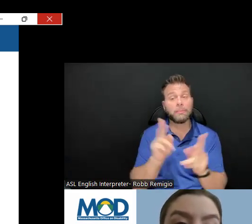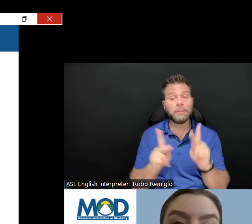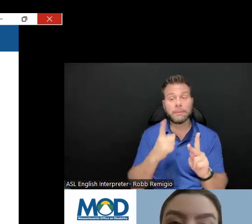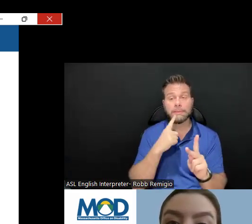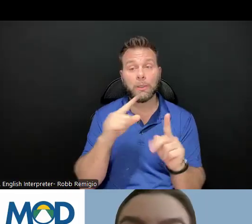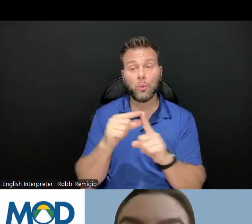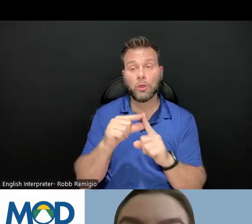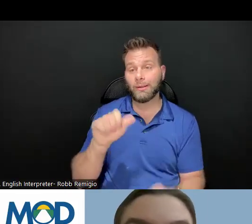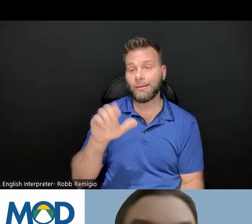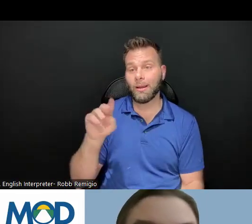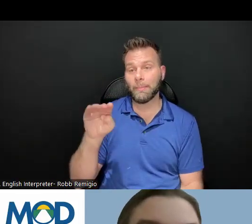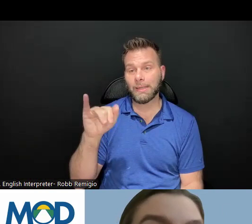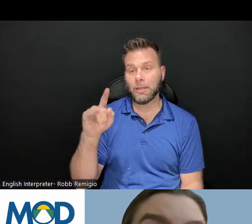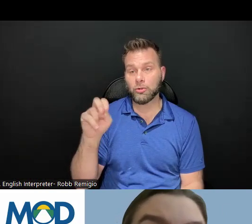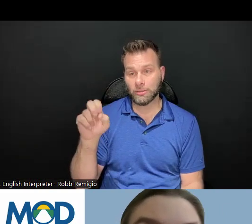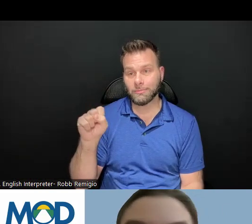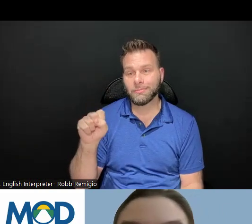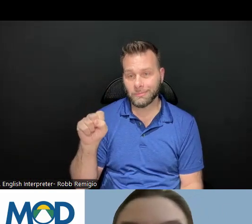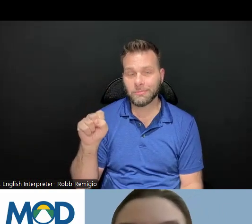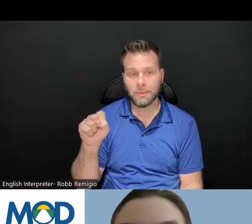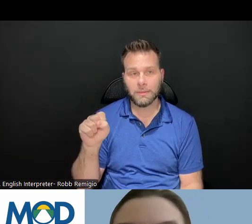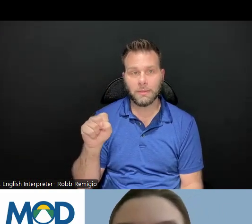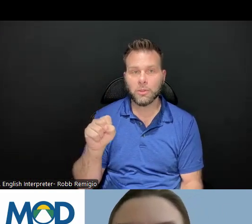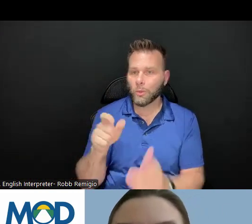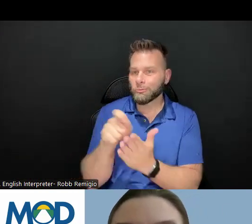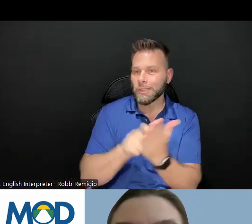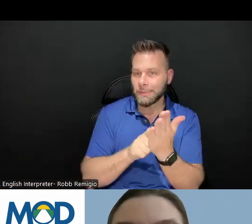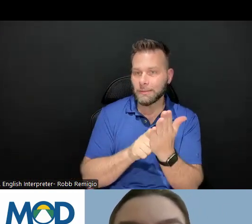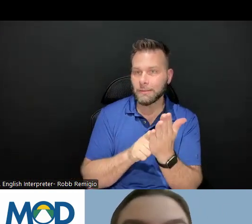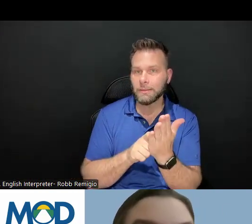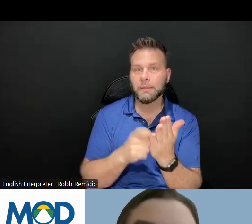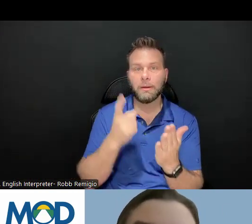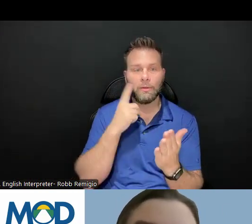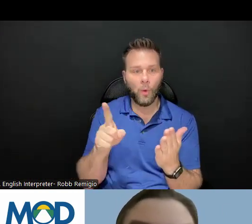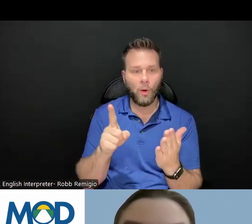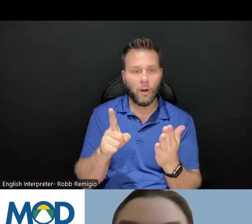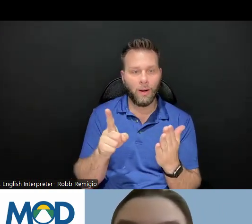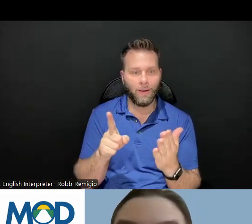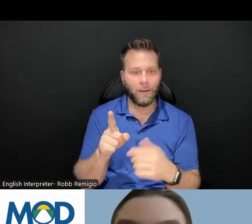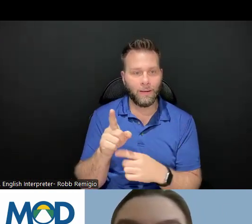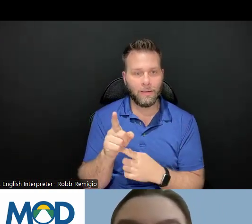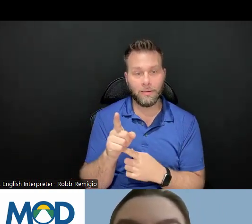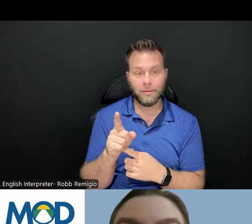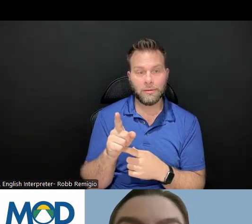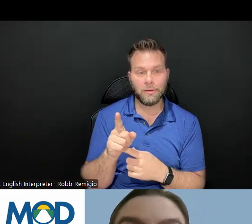People often use the term "Accommodation" and so I think it is written as accommodation They really are referring to